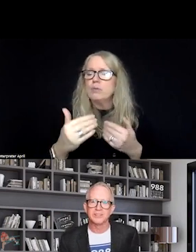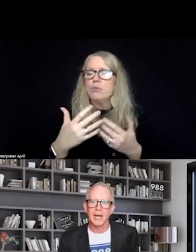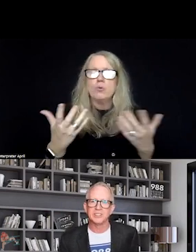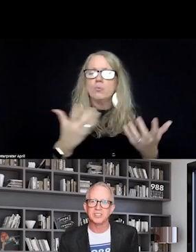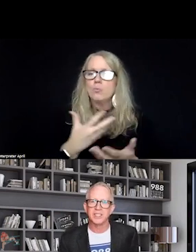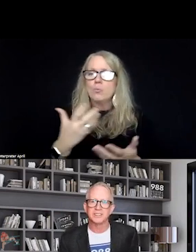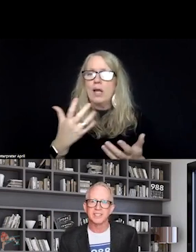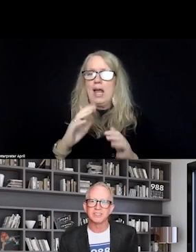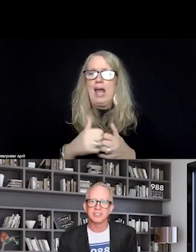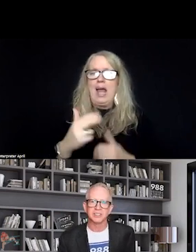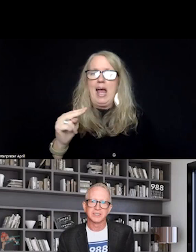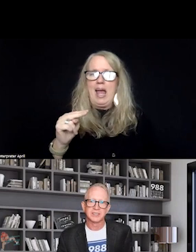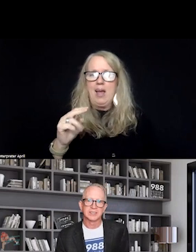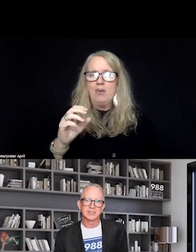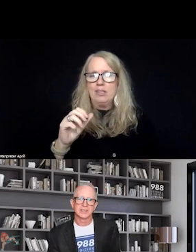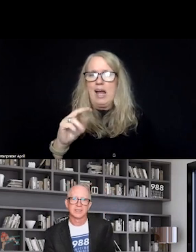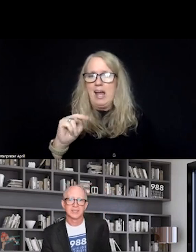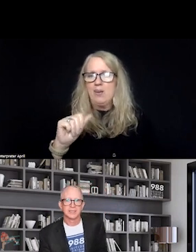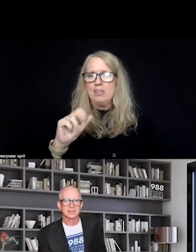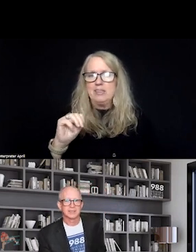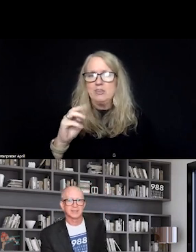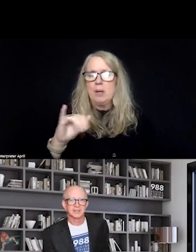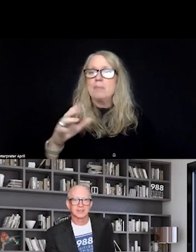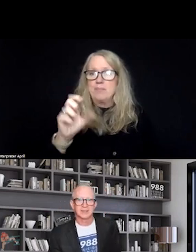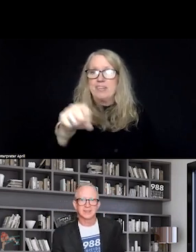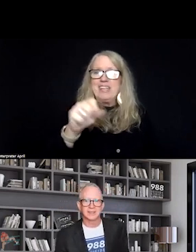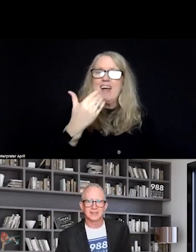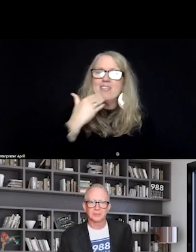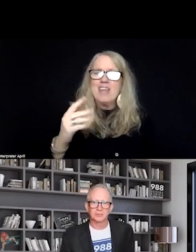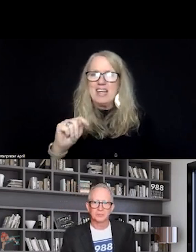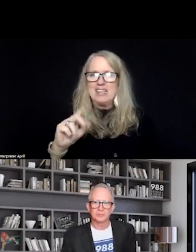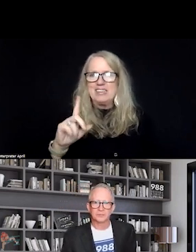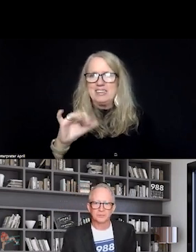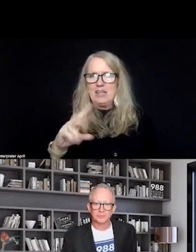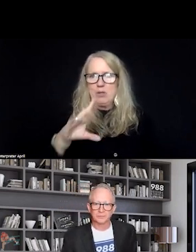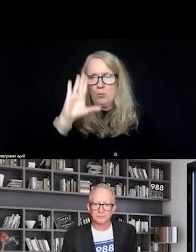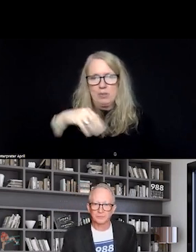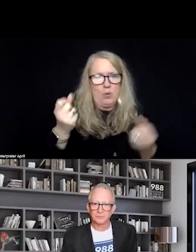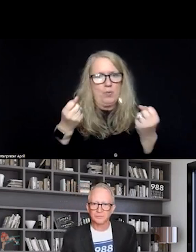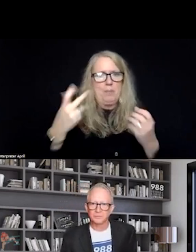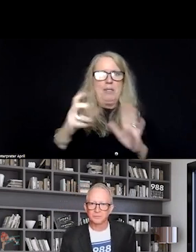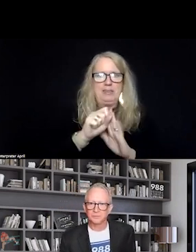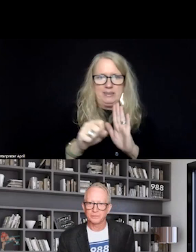IS NAMI SEEING THIS NEXT SESSION? THANKS, DAVID. WE KNOW THAT A LOT OF STATES ARE PREPARING